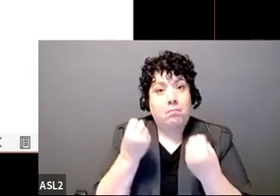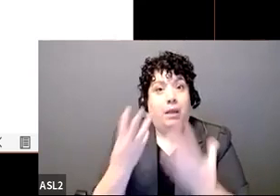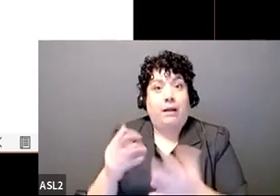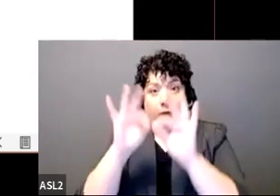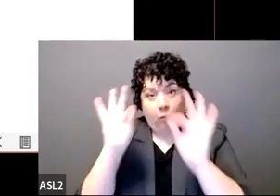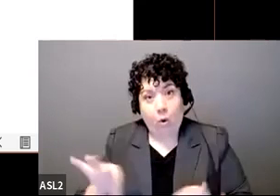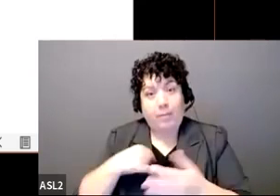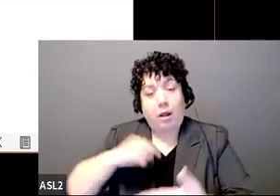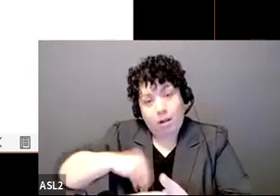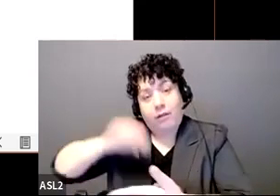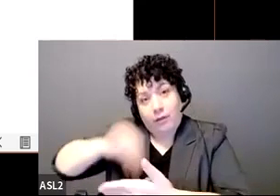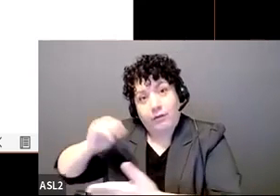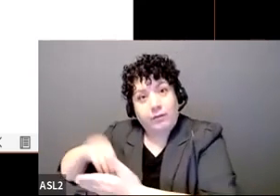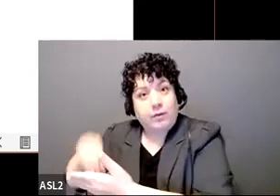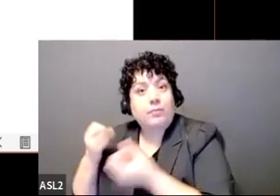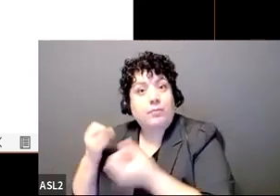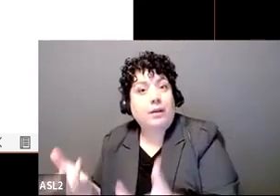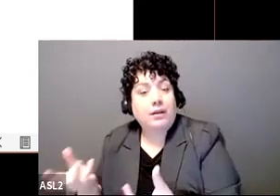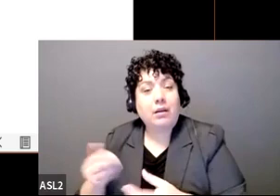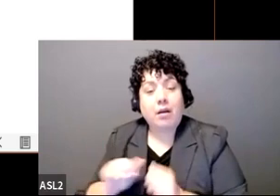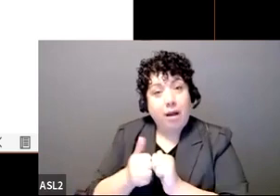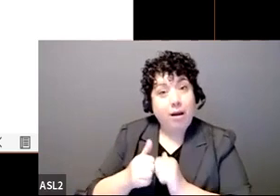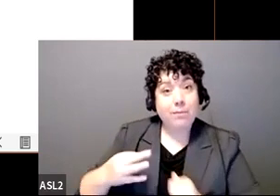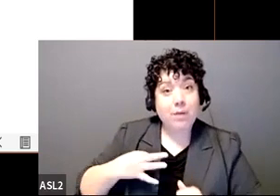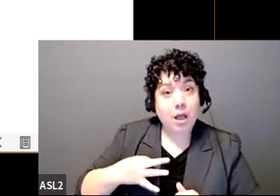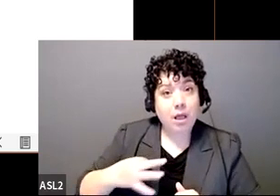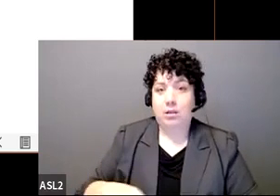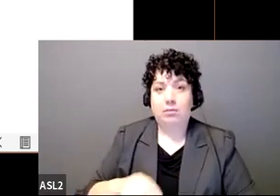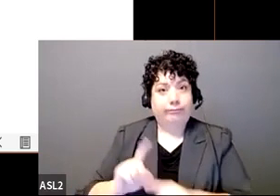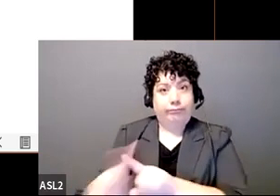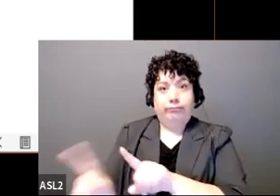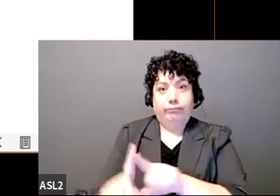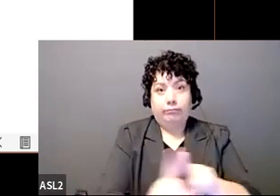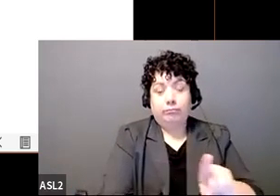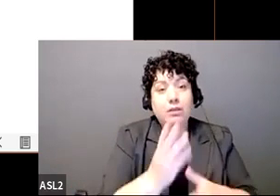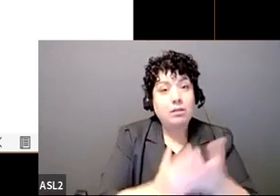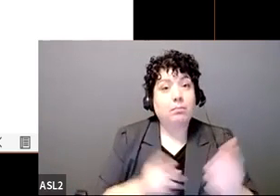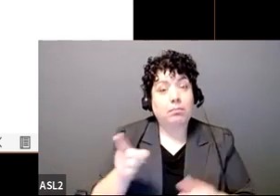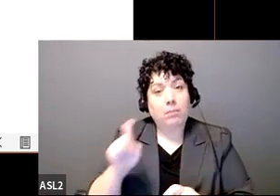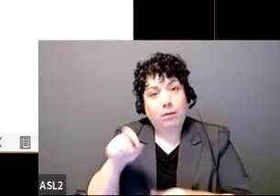and also that the ways to apply for benefits vary they could be in person by mail by telephone or